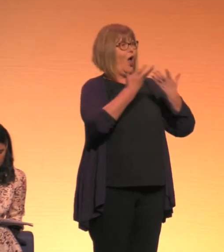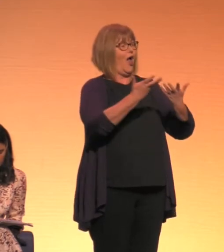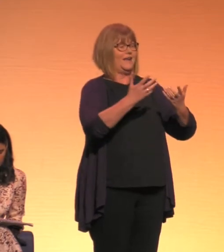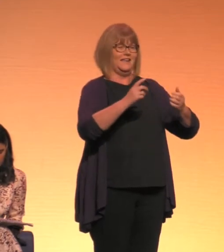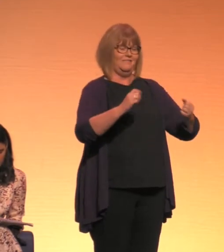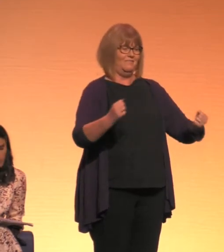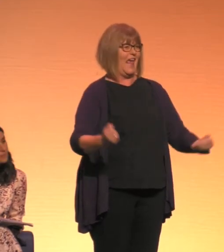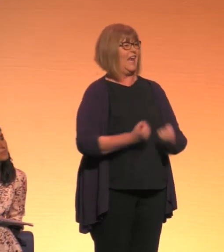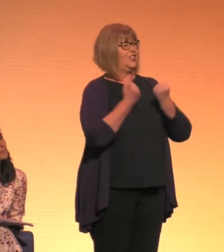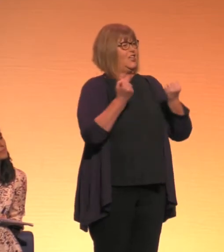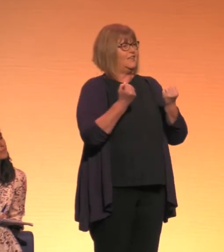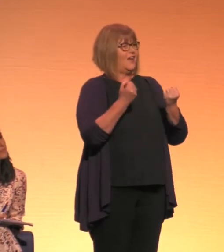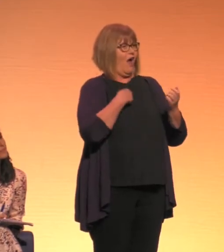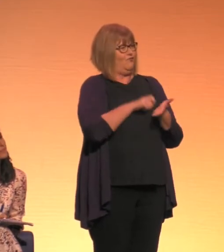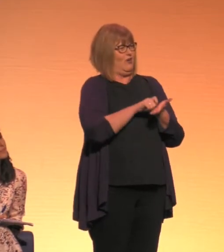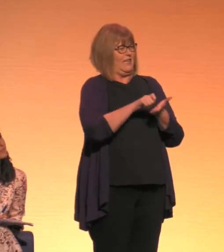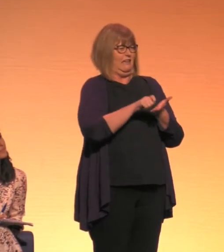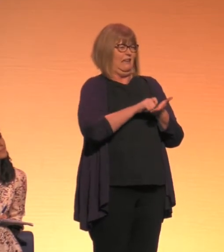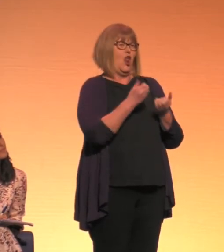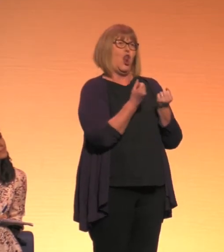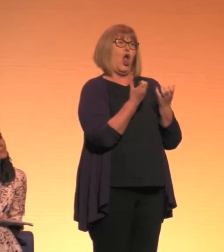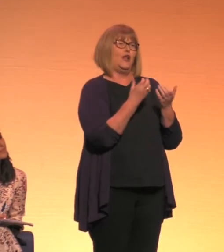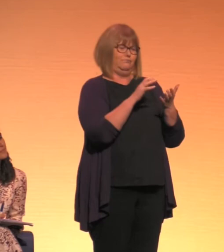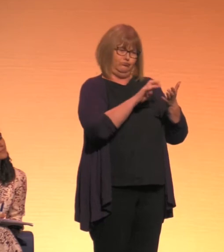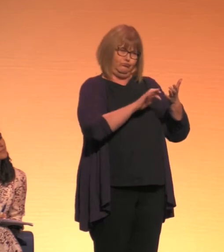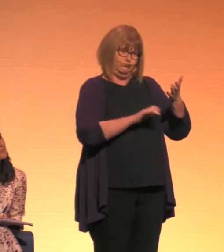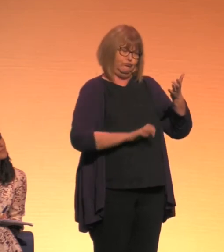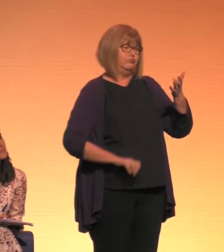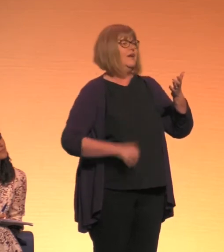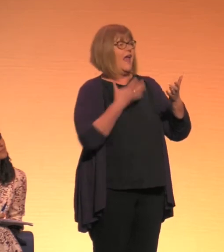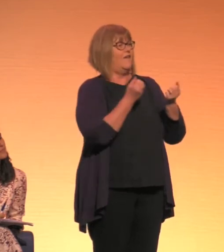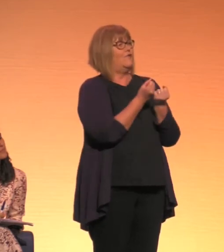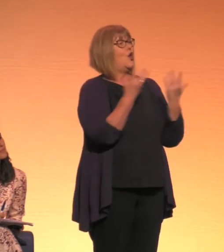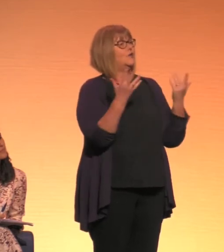I have written a lot of notes and have a lot of great ideas to take from what I've heard.